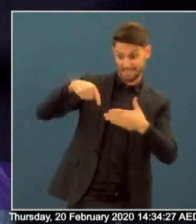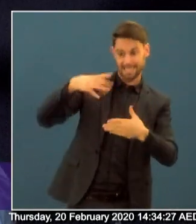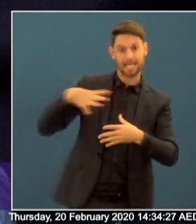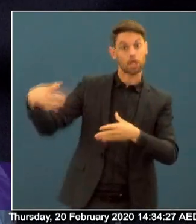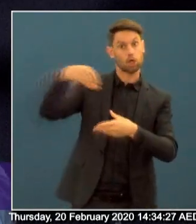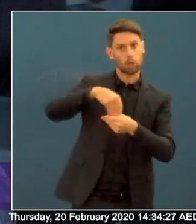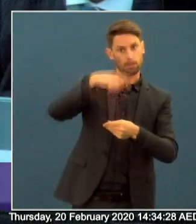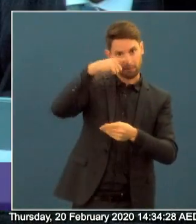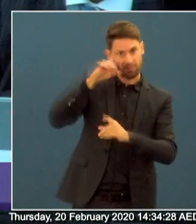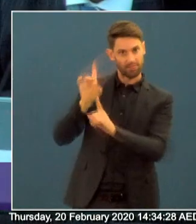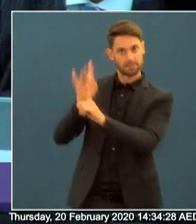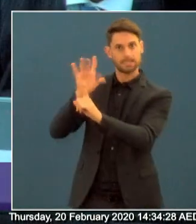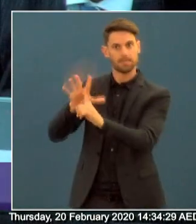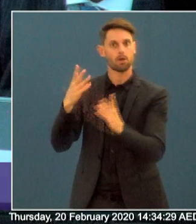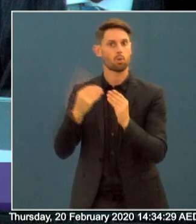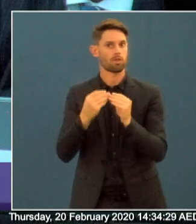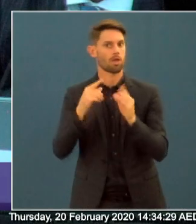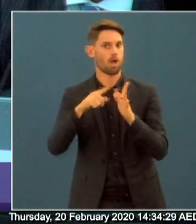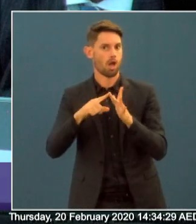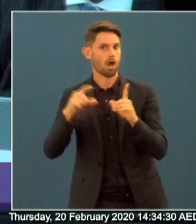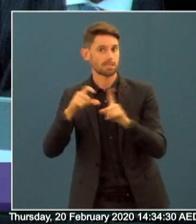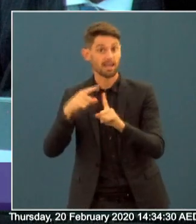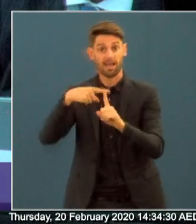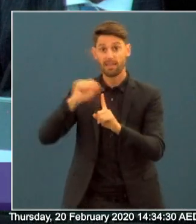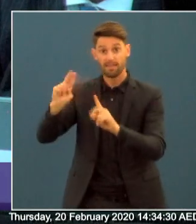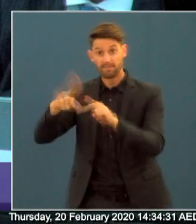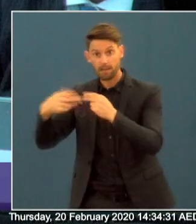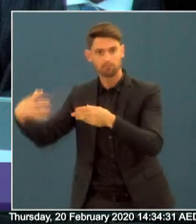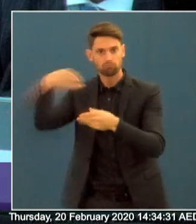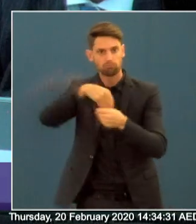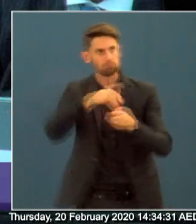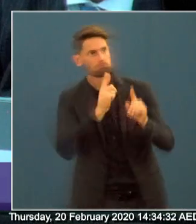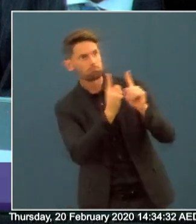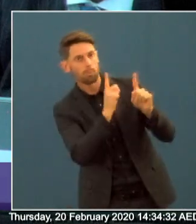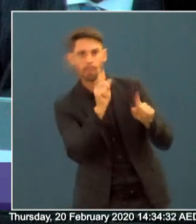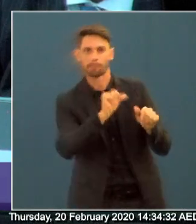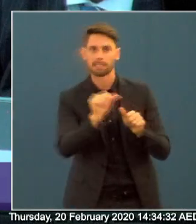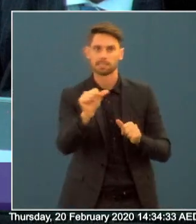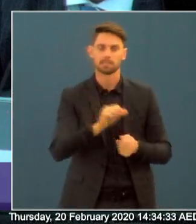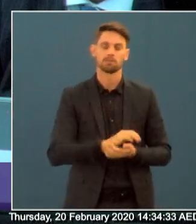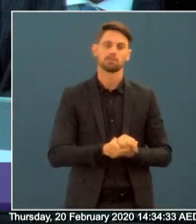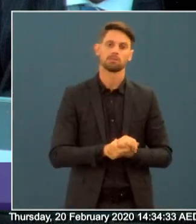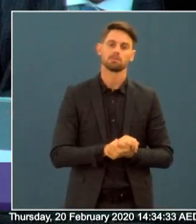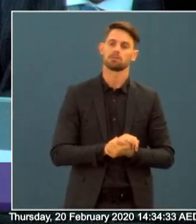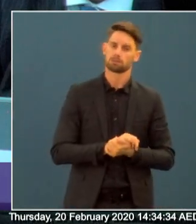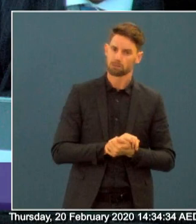And the critical aspect of investment in research, which would, obviously, be the evidence base